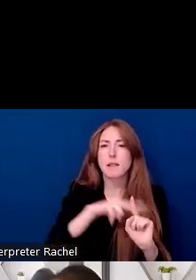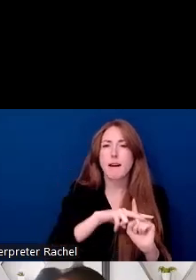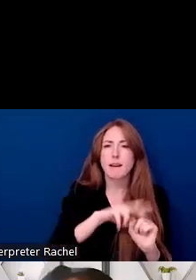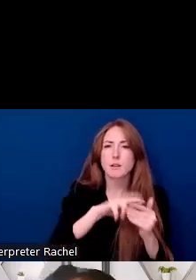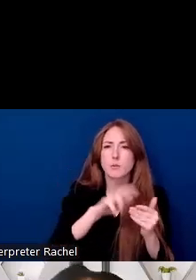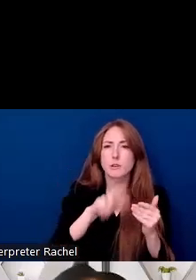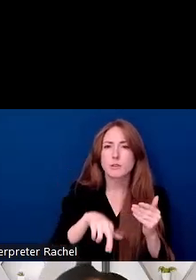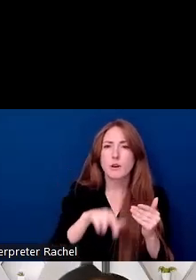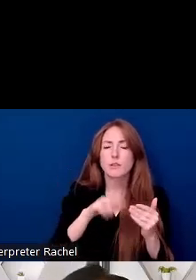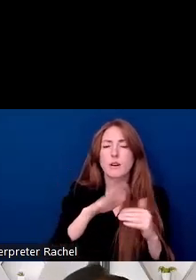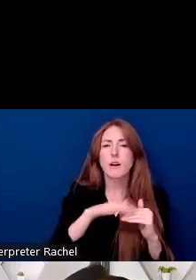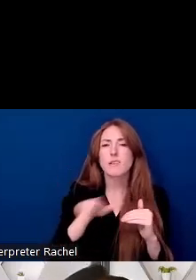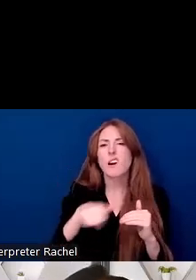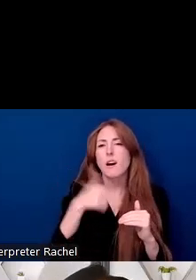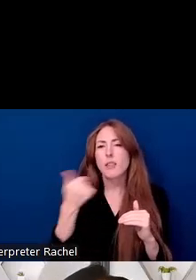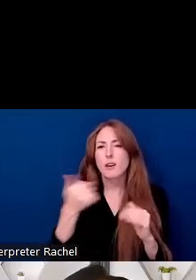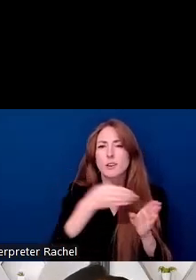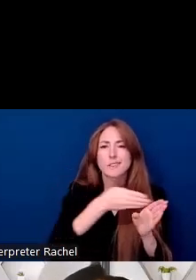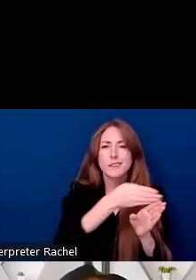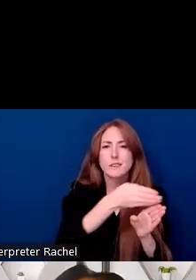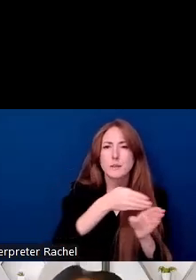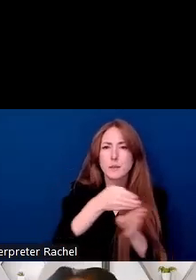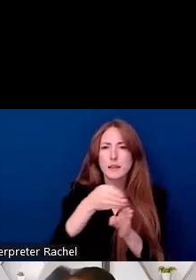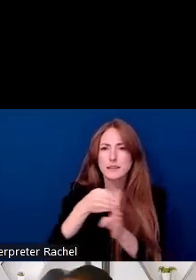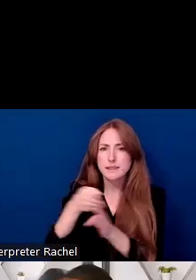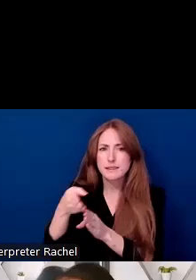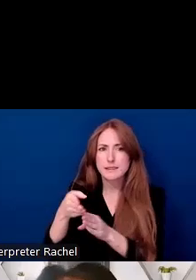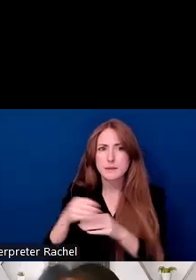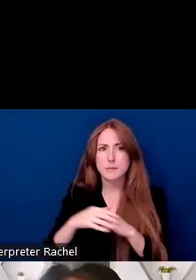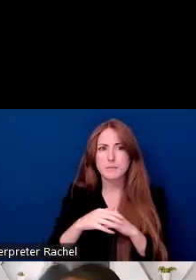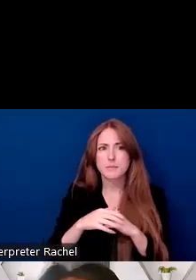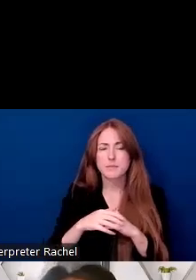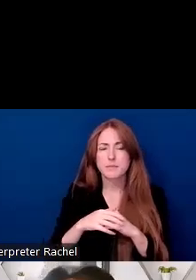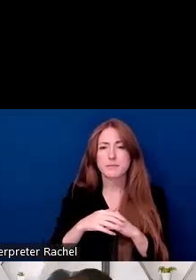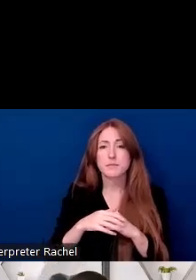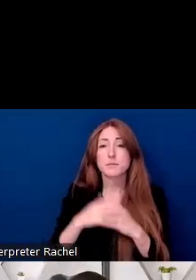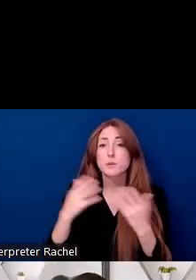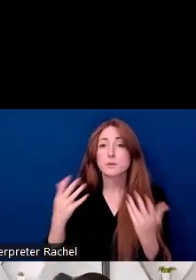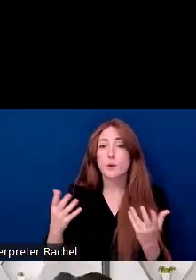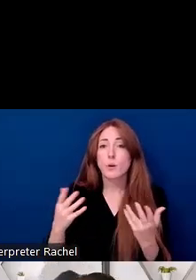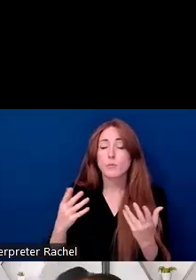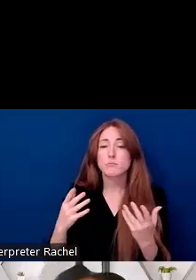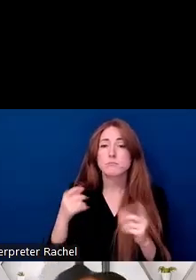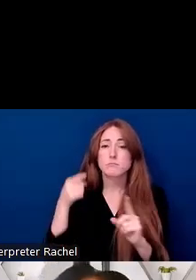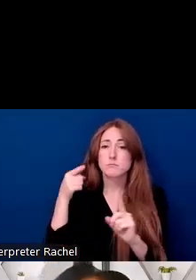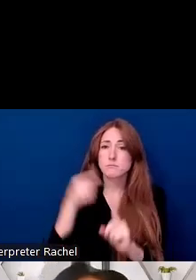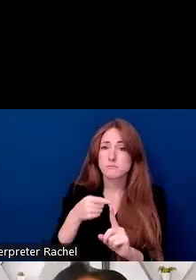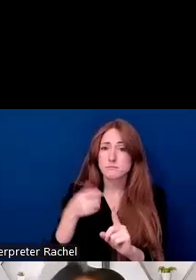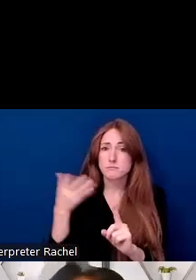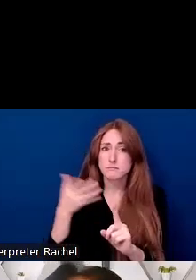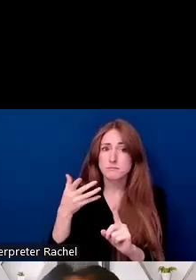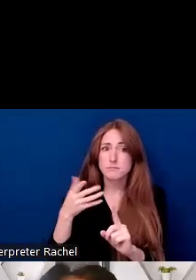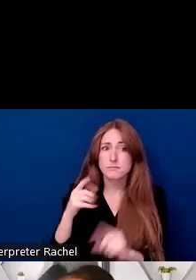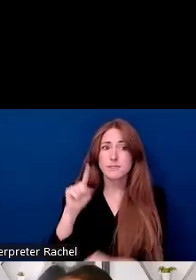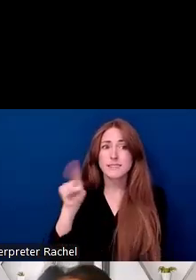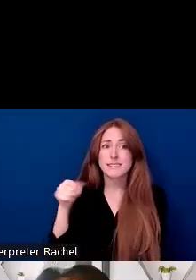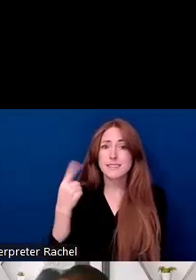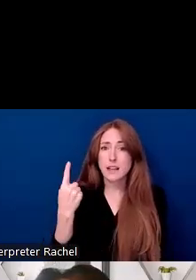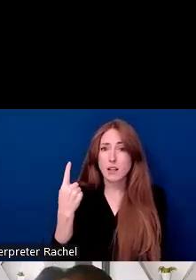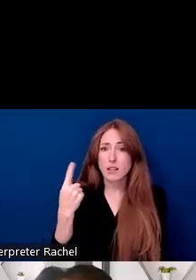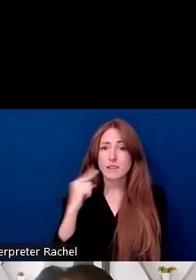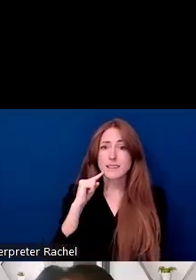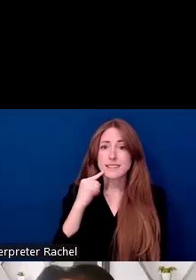Next, please. As a take home message, we can say that single intense KT intervention,